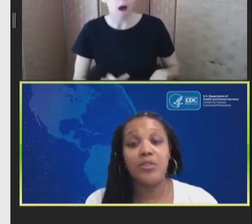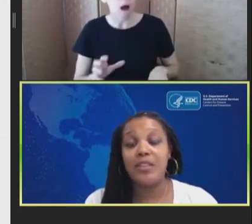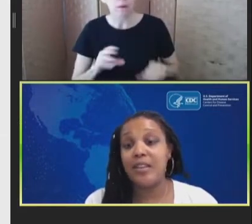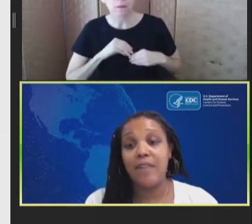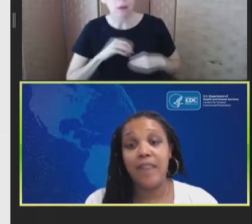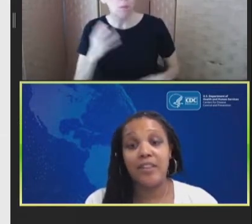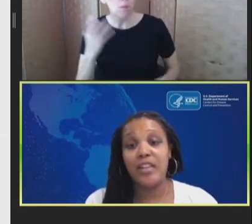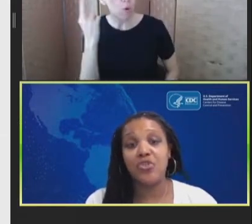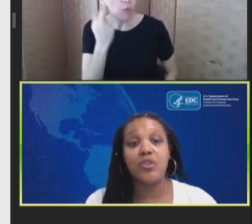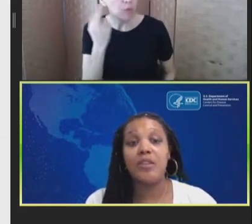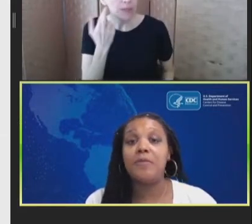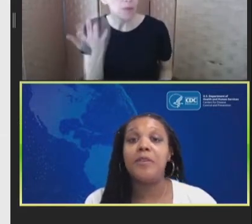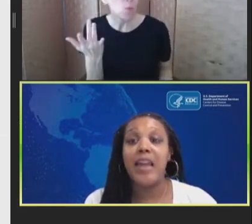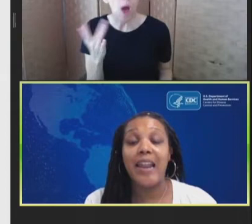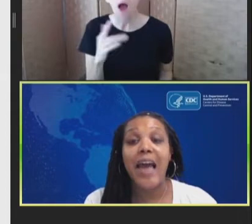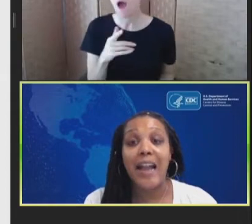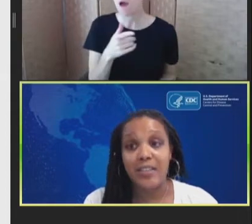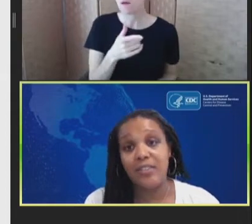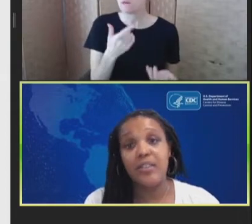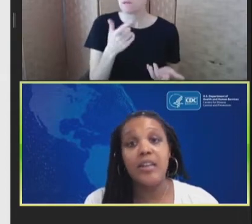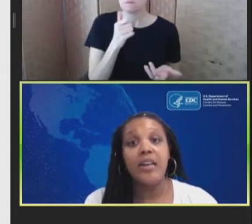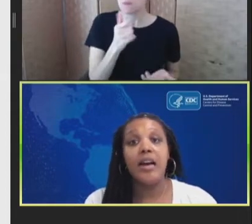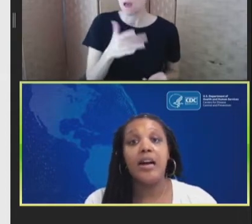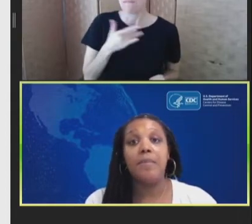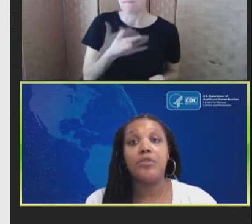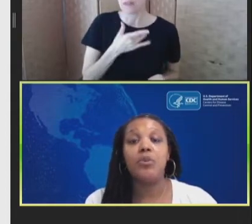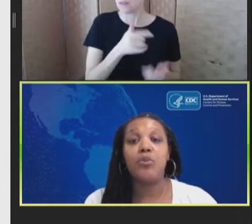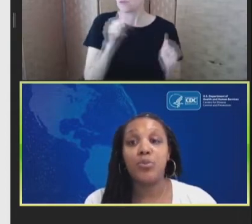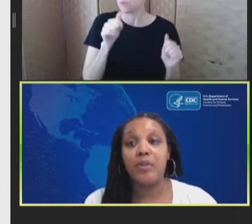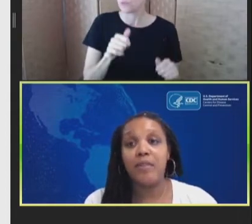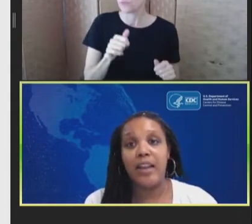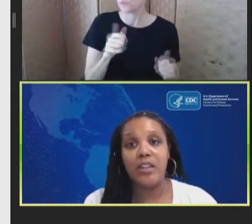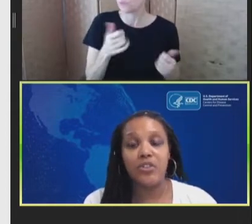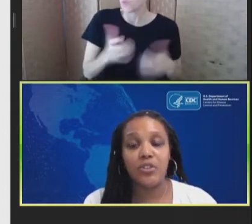either didn't get vaccination or didn't feel they had access to appropriate vaccination